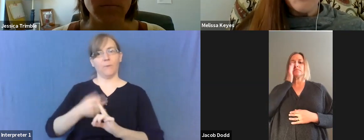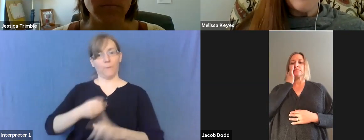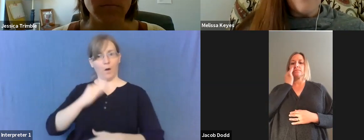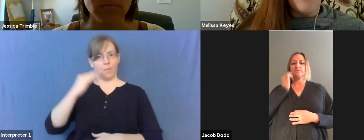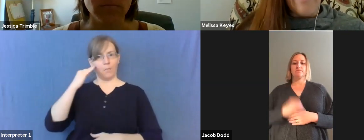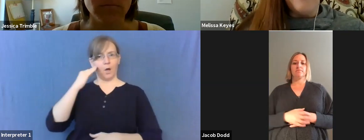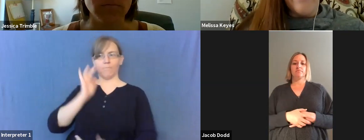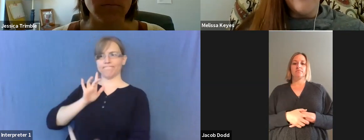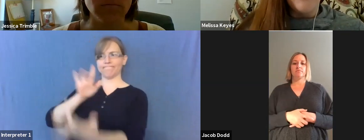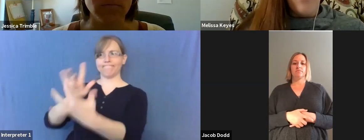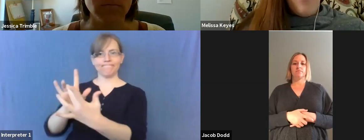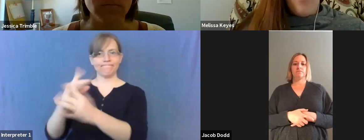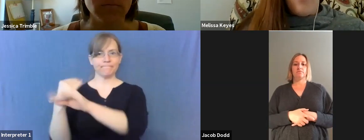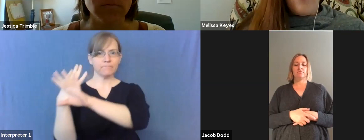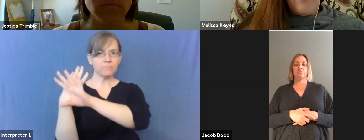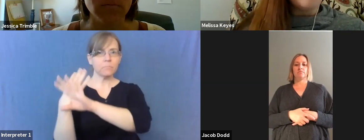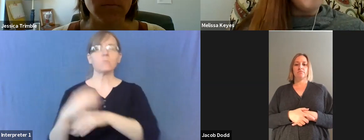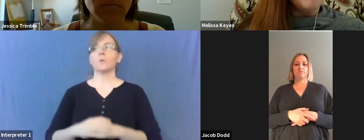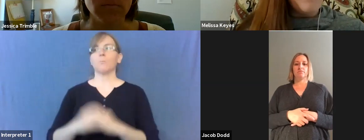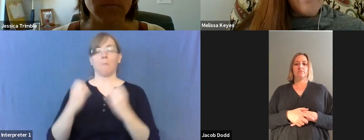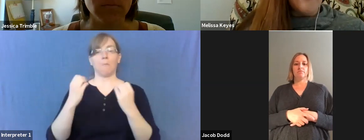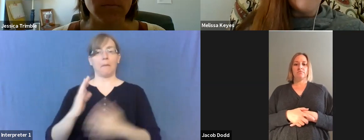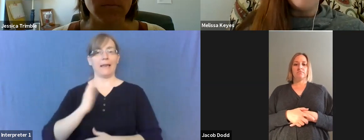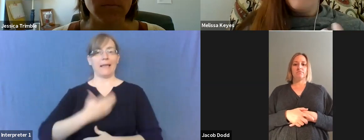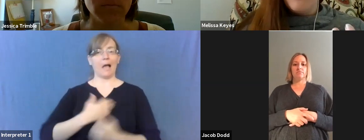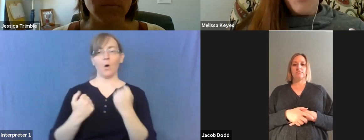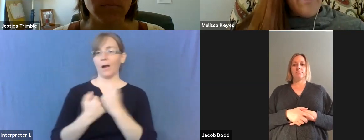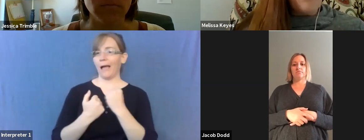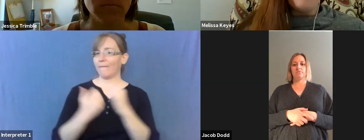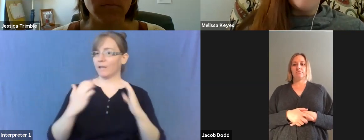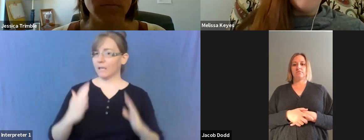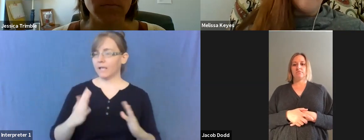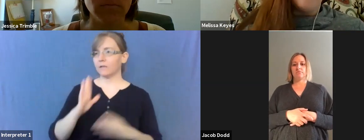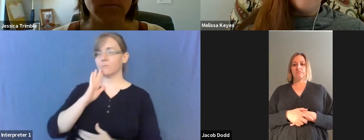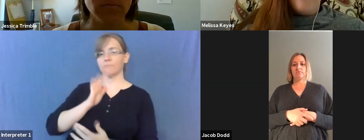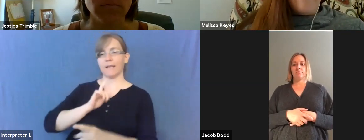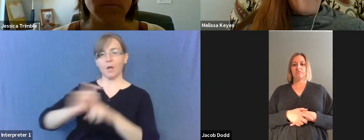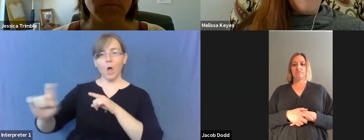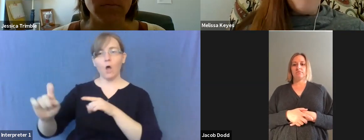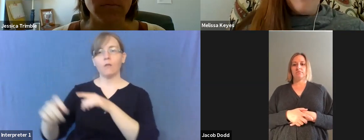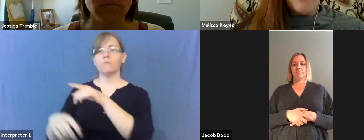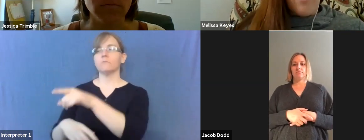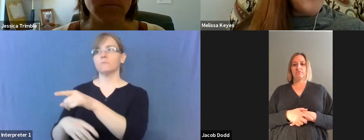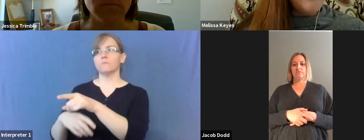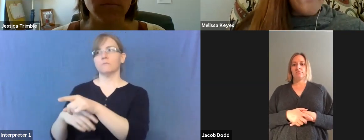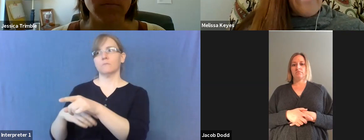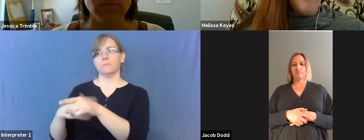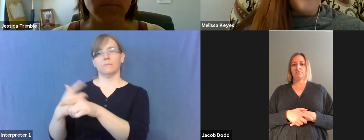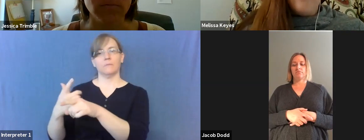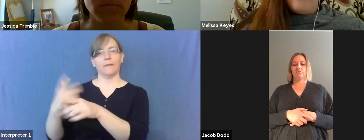So a lot of our advocates are calling facilities, talking with residents, talking with staff,